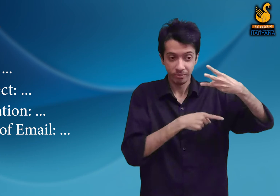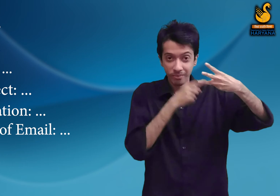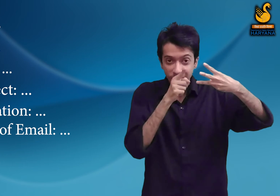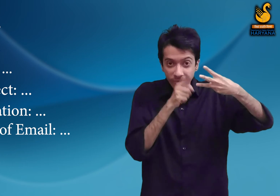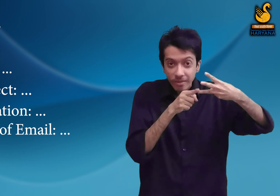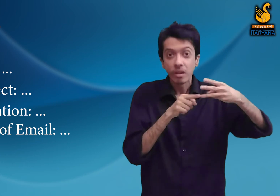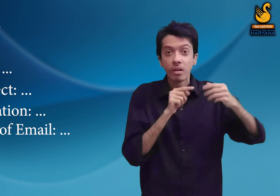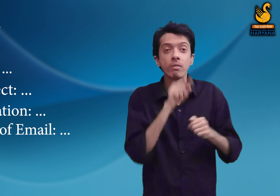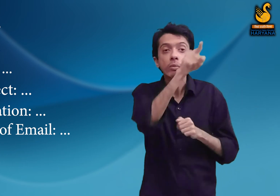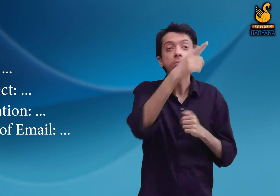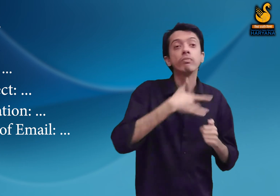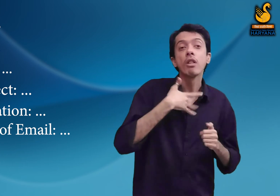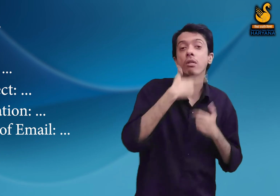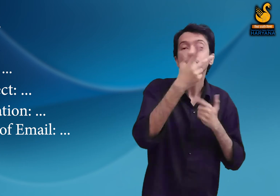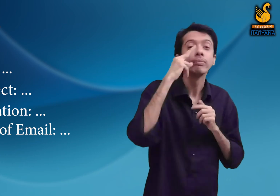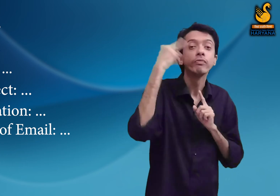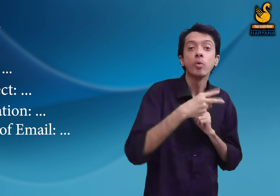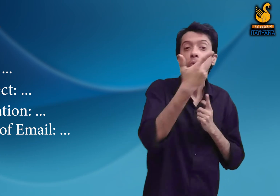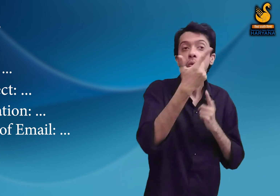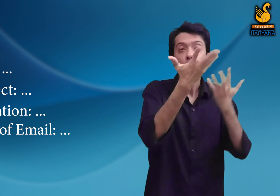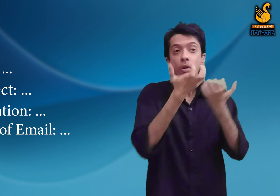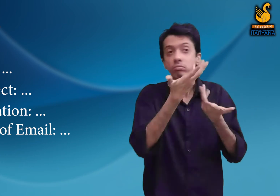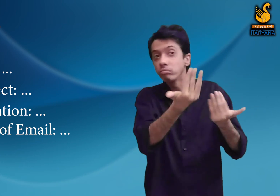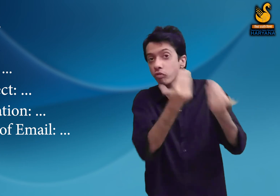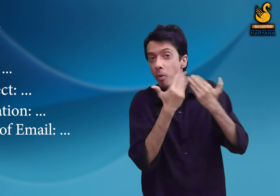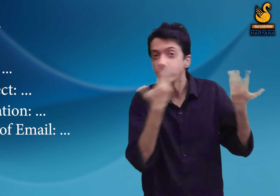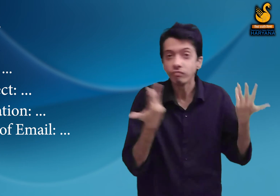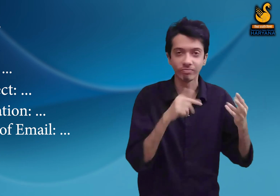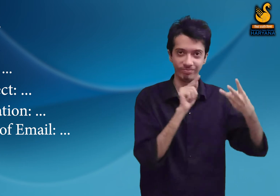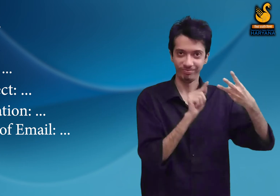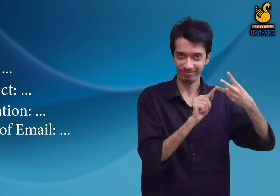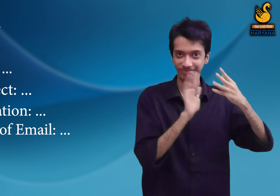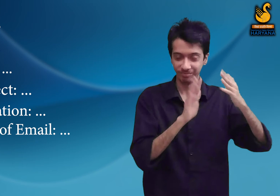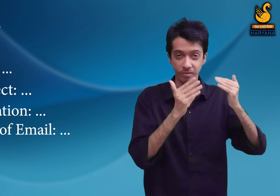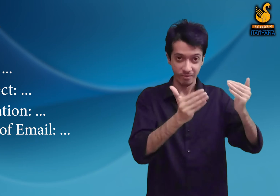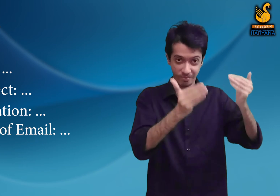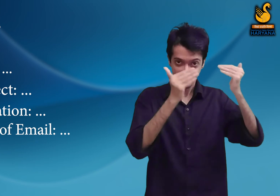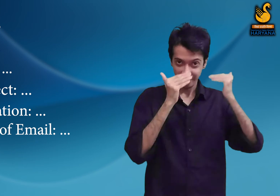And the third paragraph is conclusion. In this you will write what you expect from the receiver.